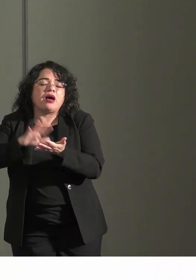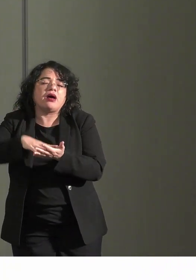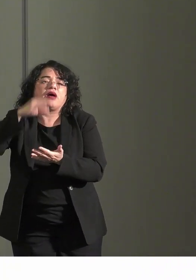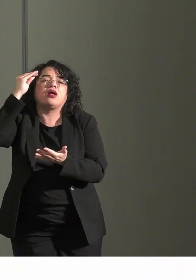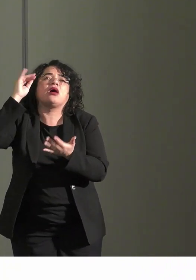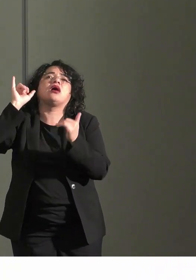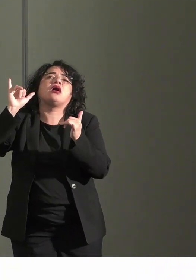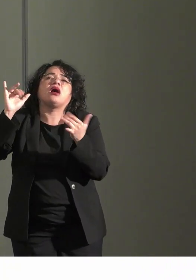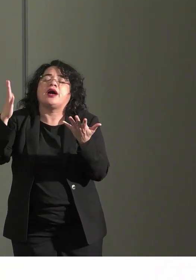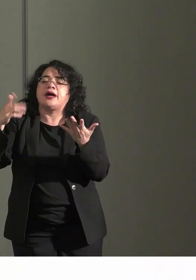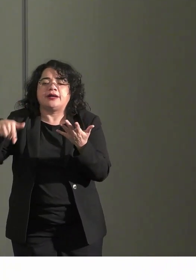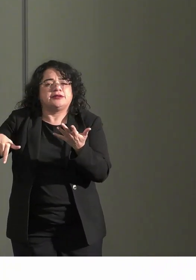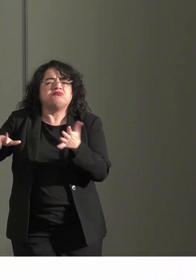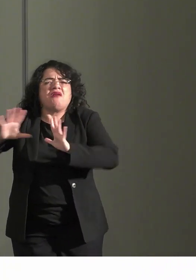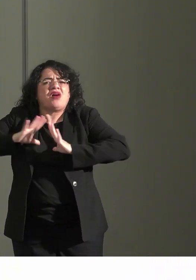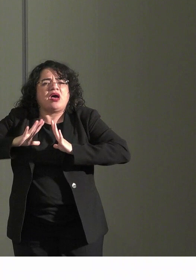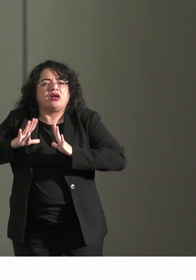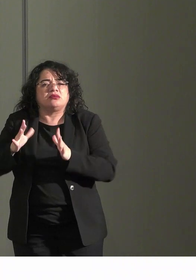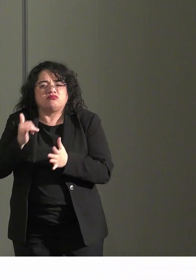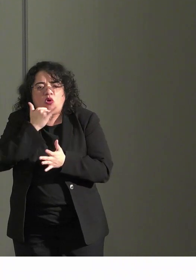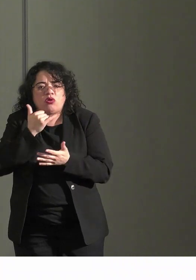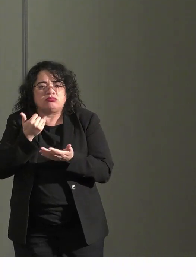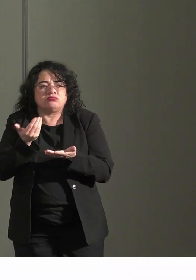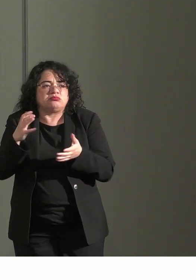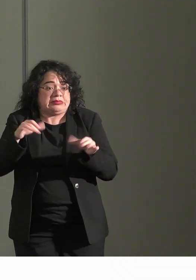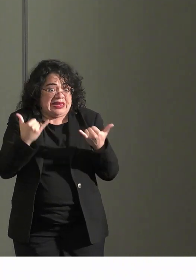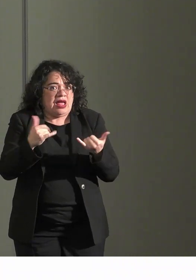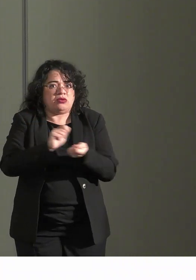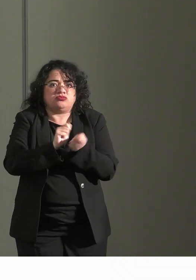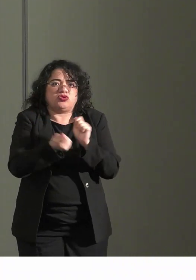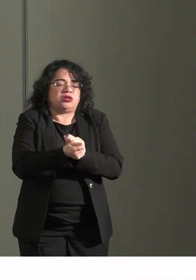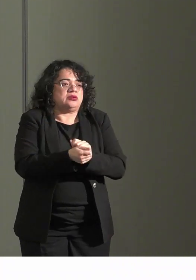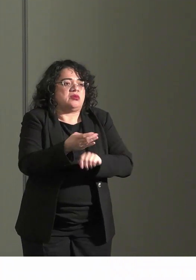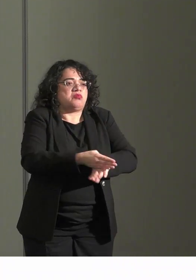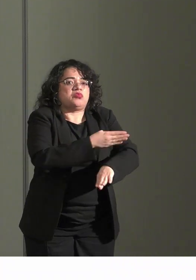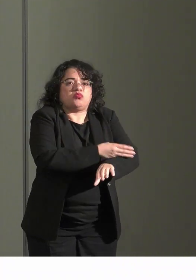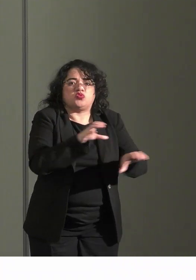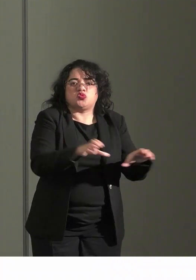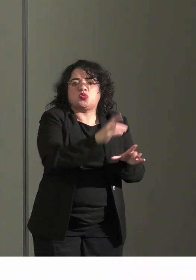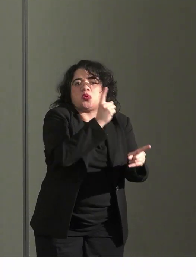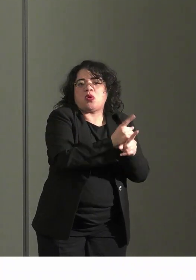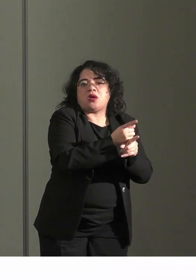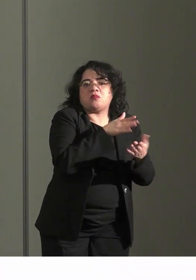it right the first time we are asking you to do it right. That is the message we get out more.